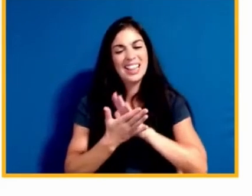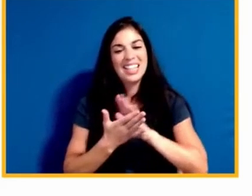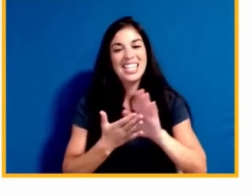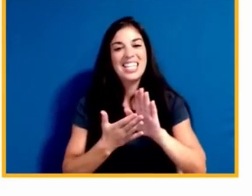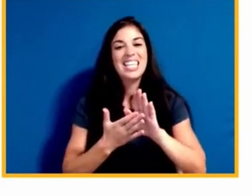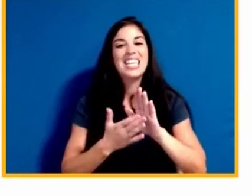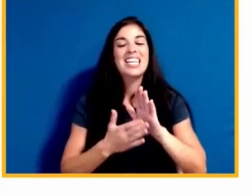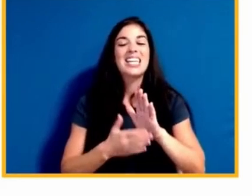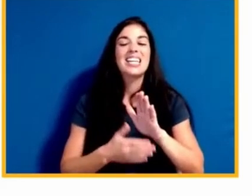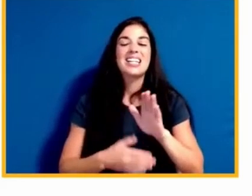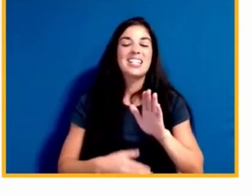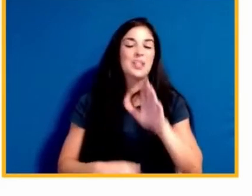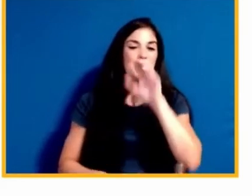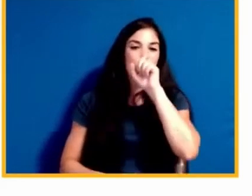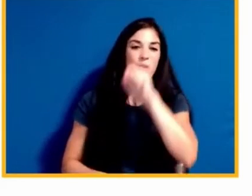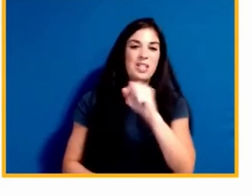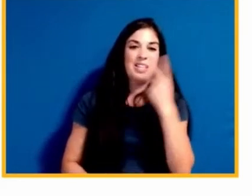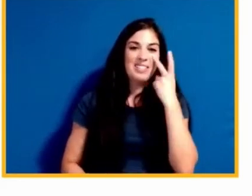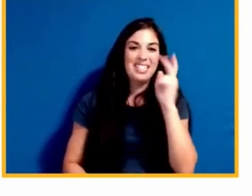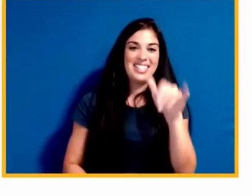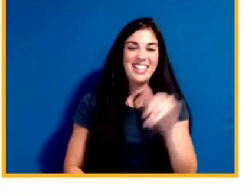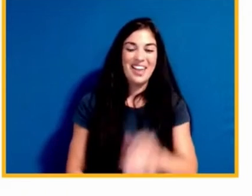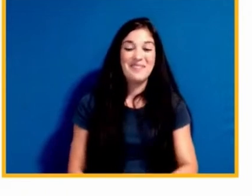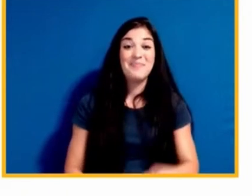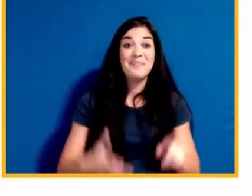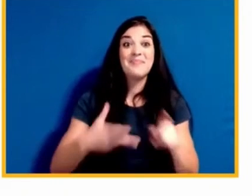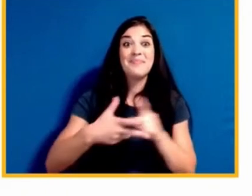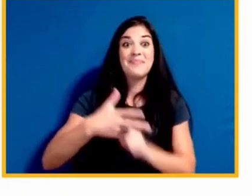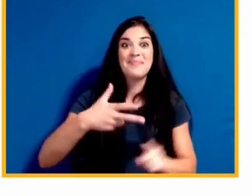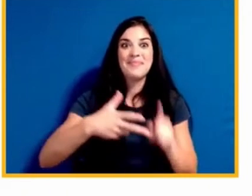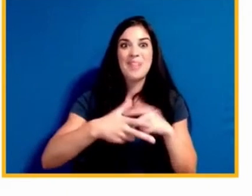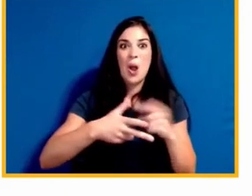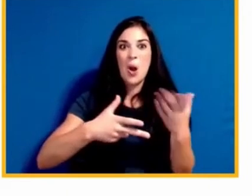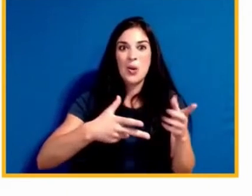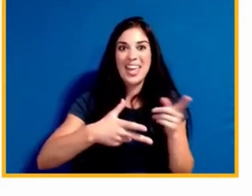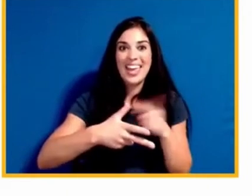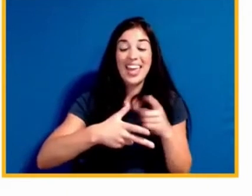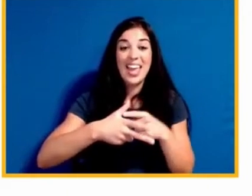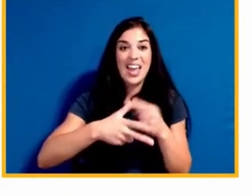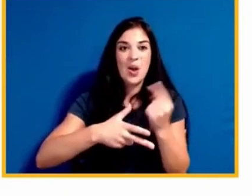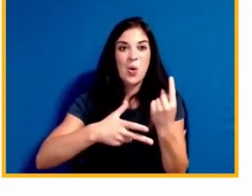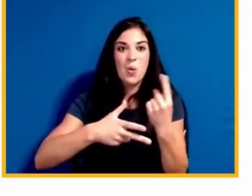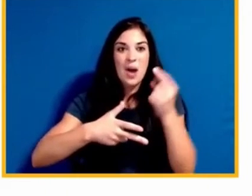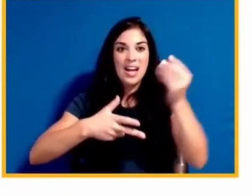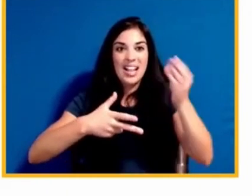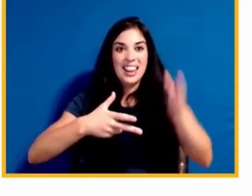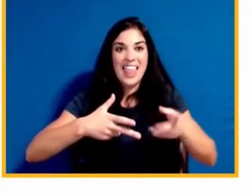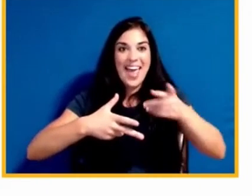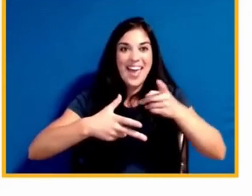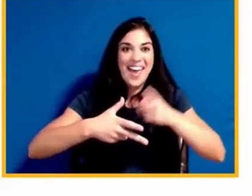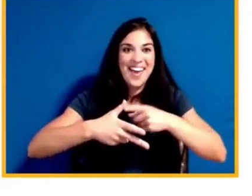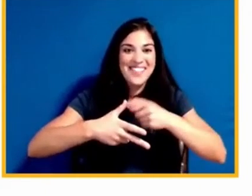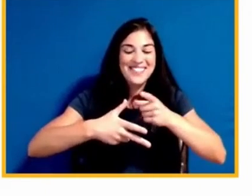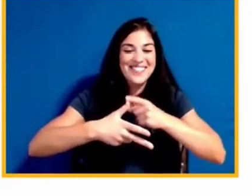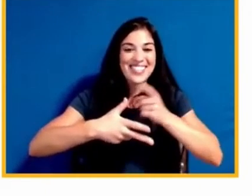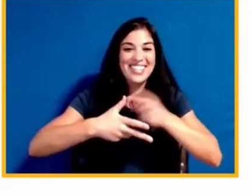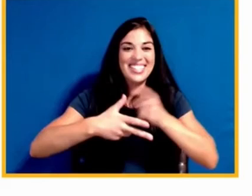that's what we'd love to see at Anthrocon. All right, well there's only one position left to announce and that